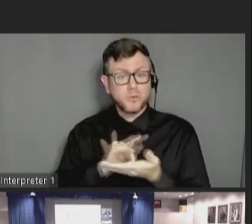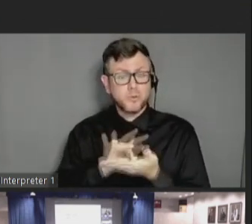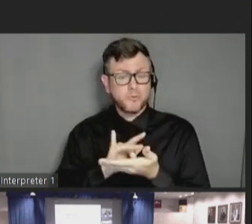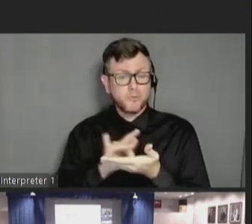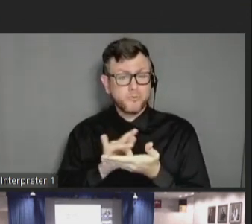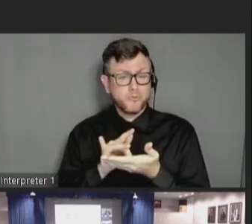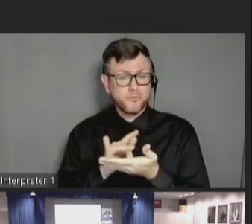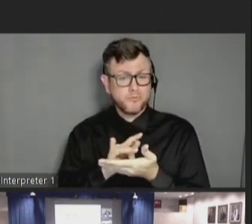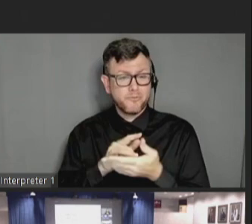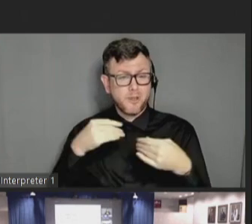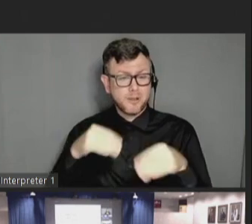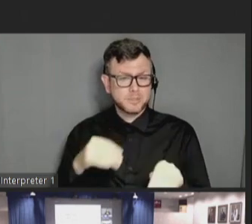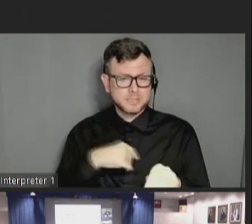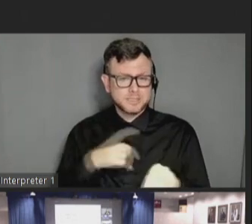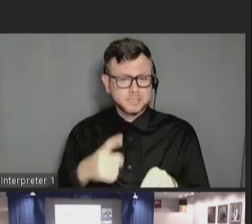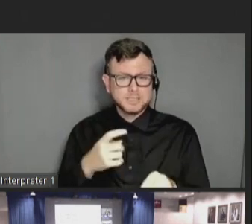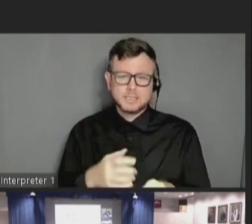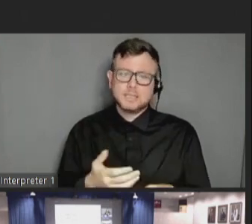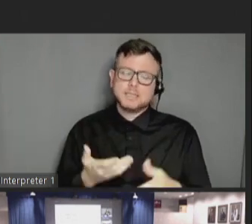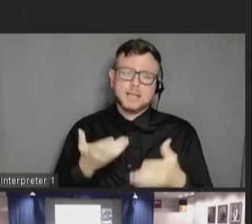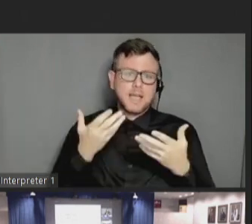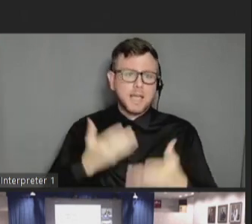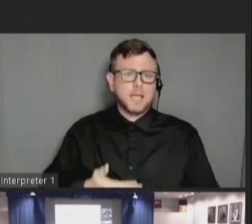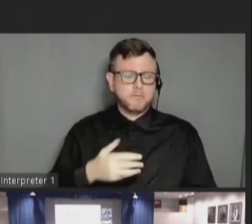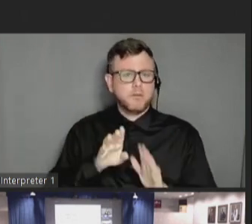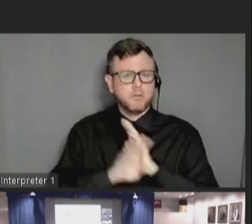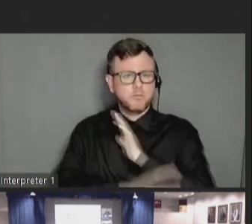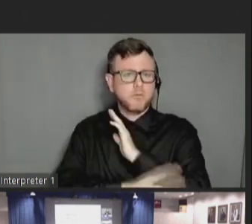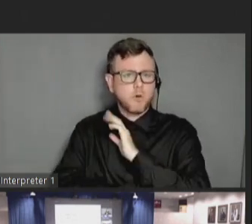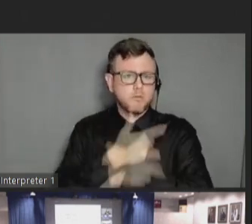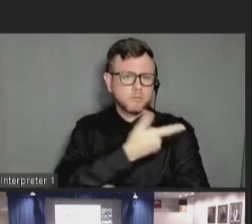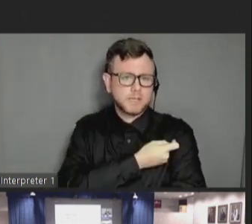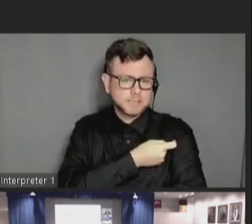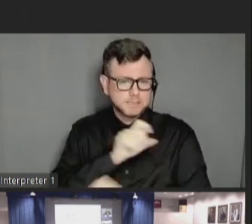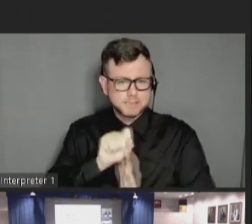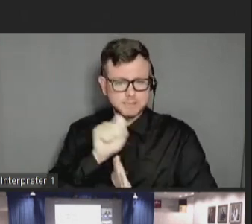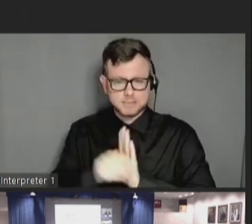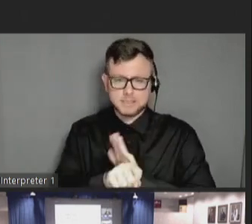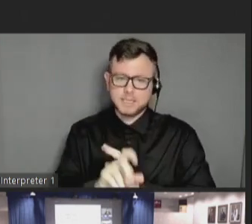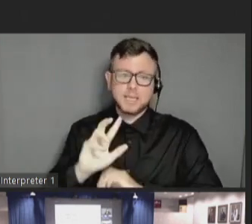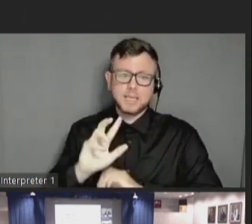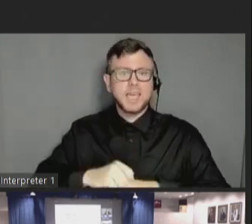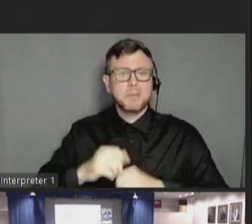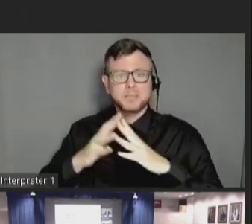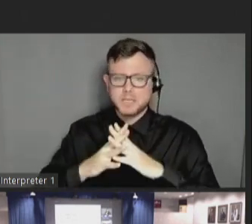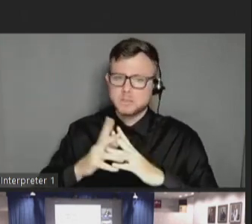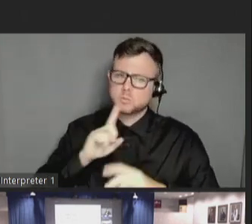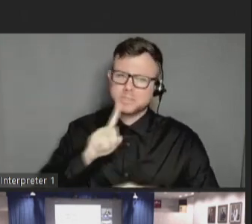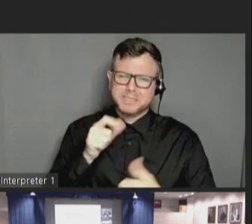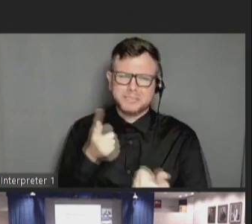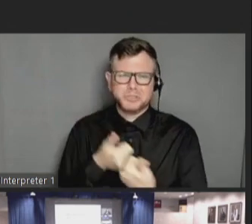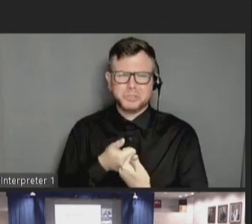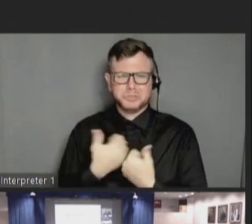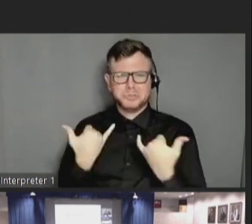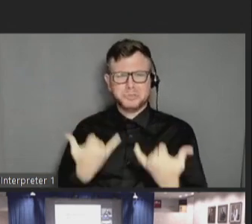heavy fall vaccination season, implementation is challenging right now. And I think something that